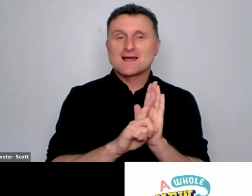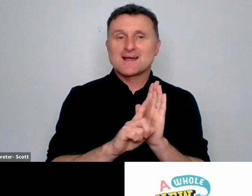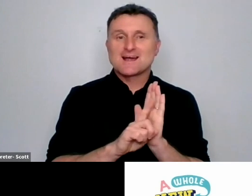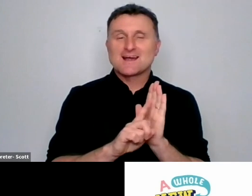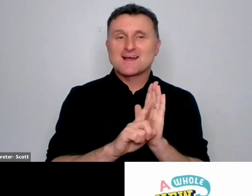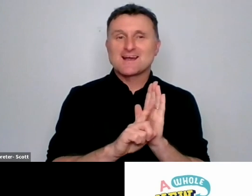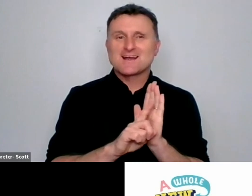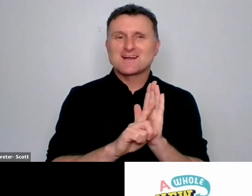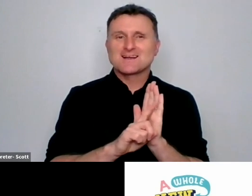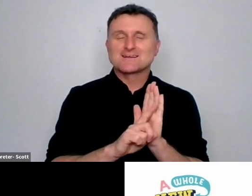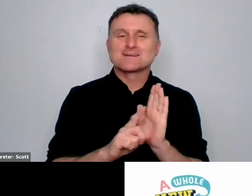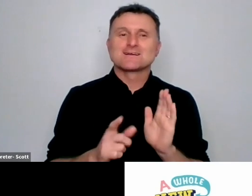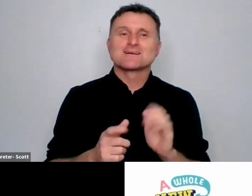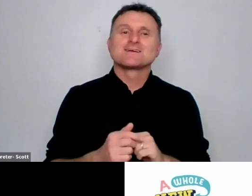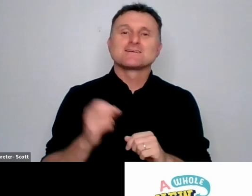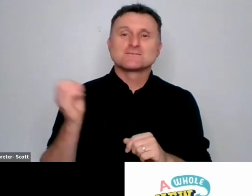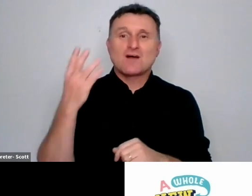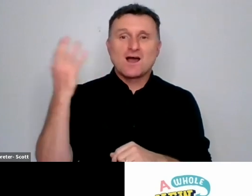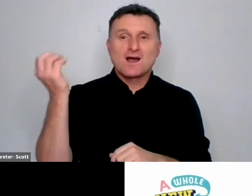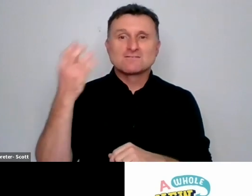[Fire alarm siren]